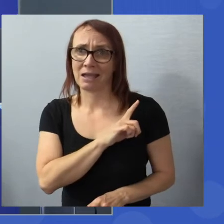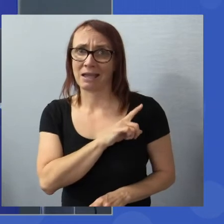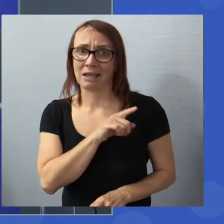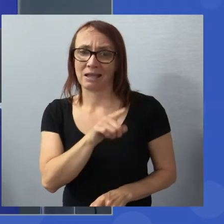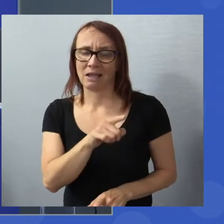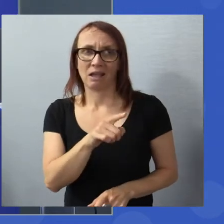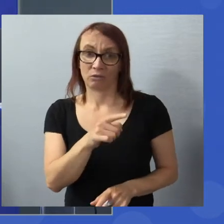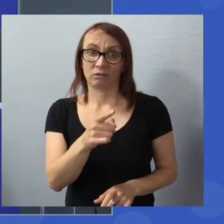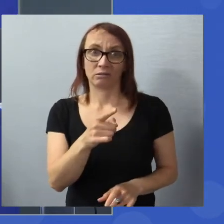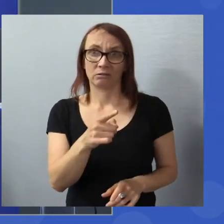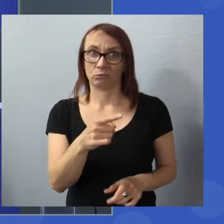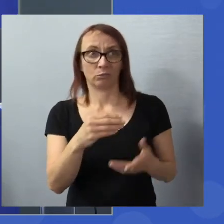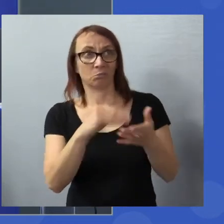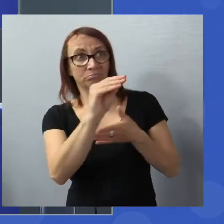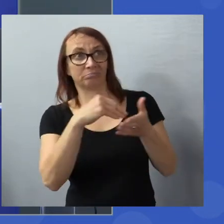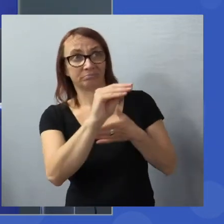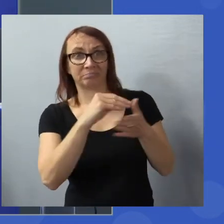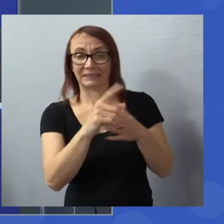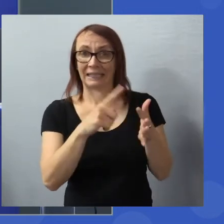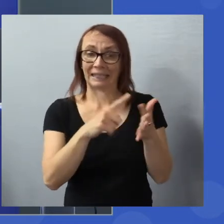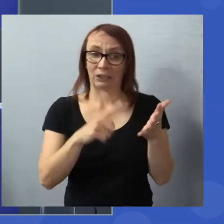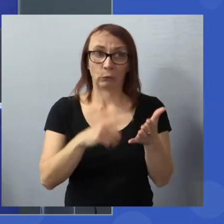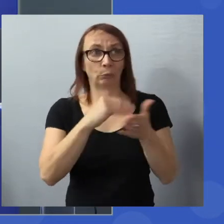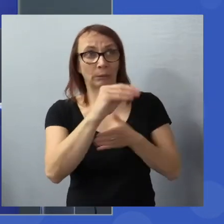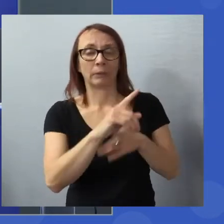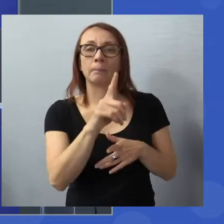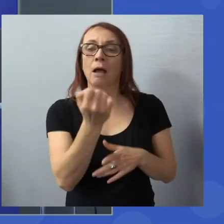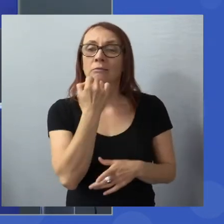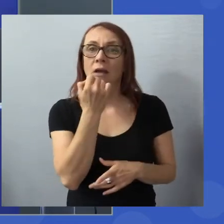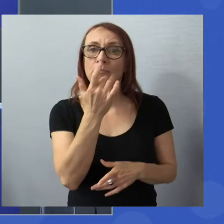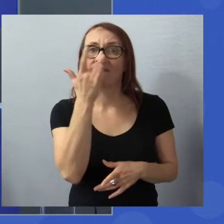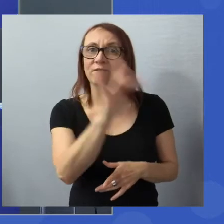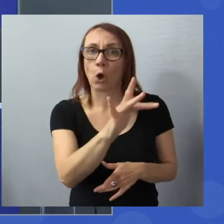send lots of money to the EU and using a false number may meant that there was a